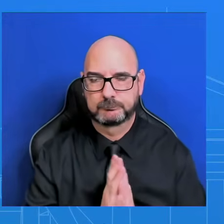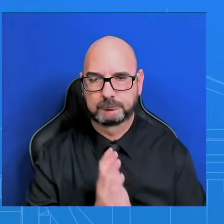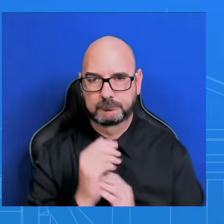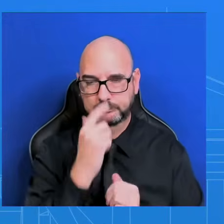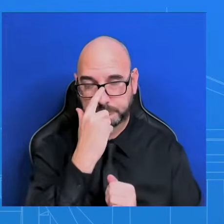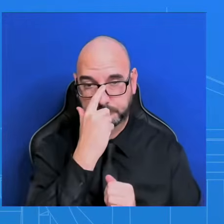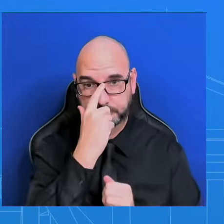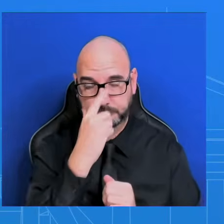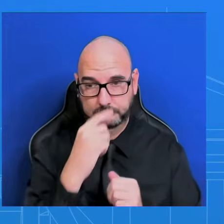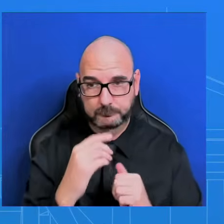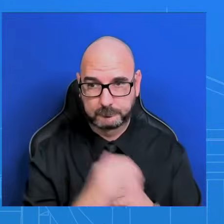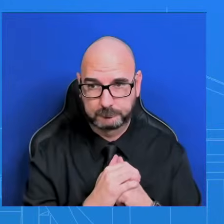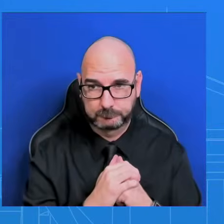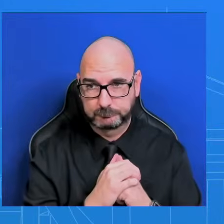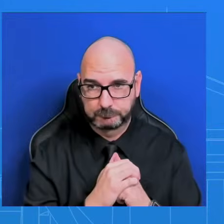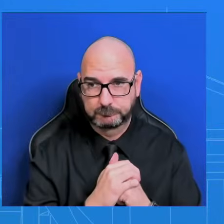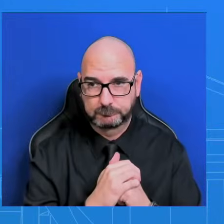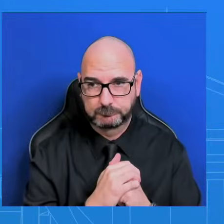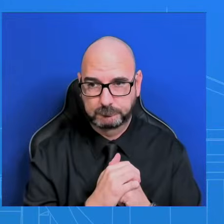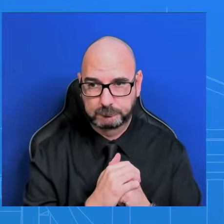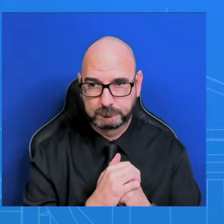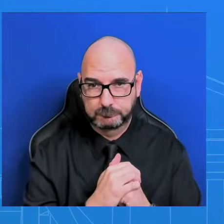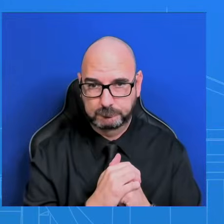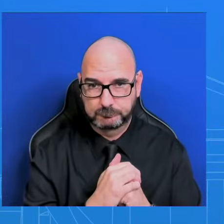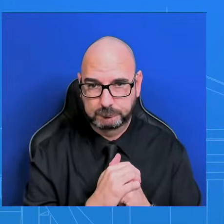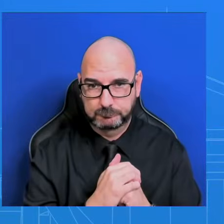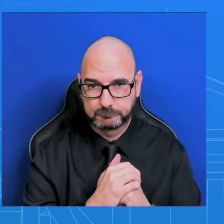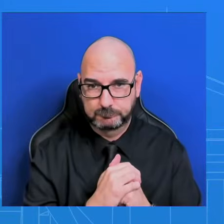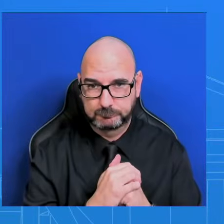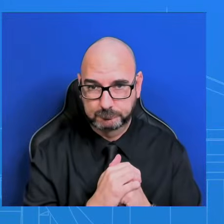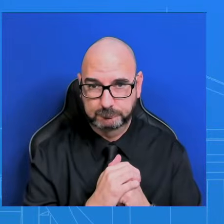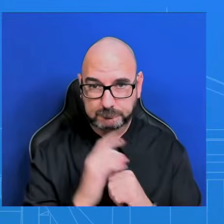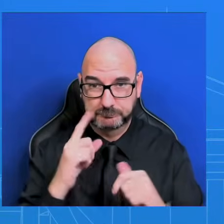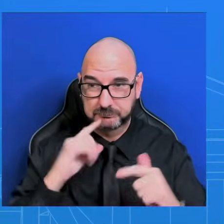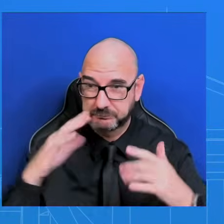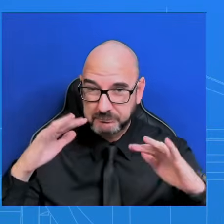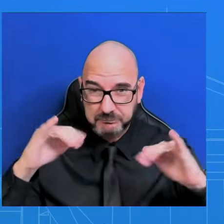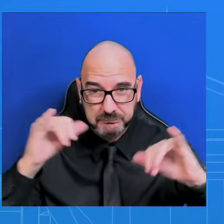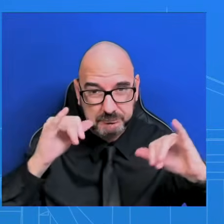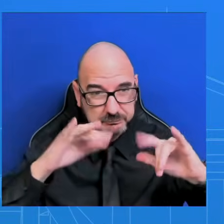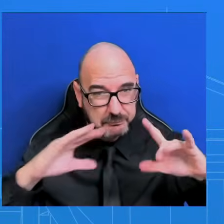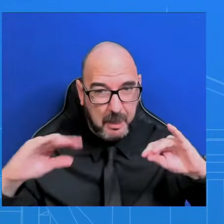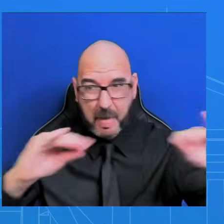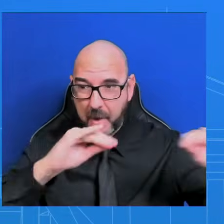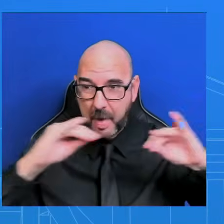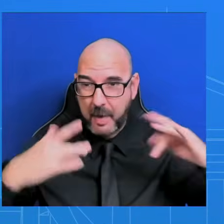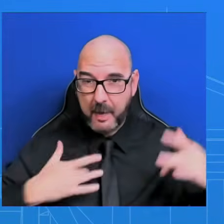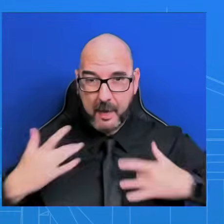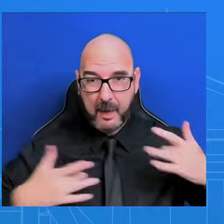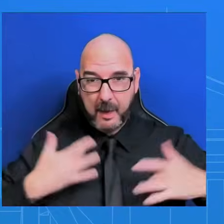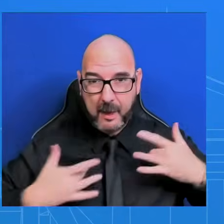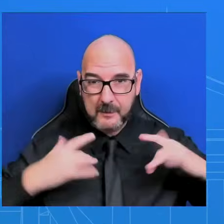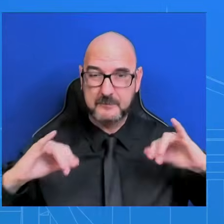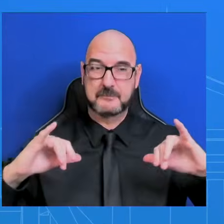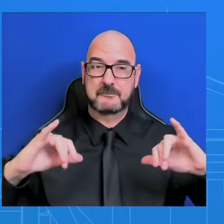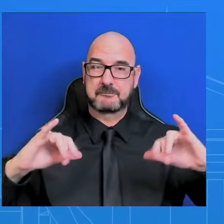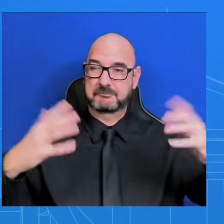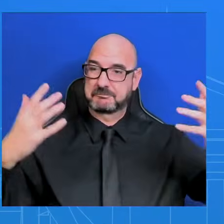Ms. Jean-Pierre: Chatty Friday. We were just saying everybody is chatty out here. Oh my gosh, the first row. The Press: Yes!